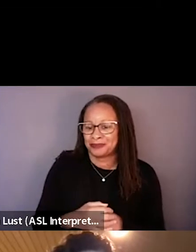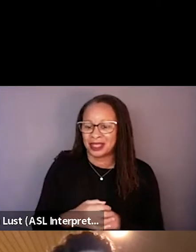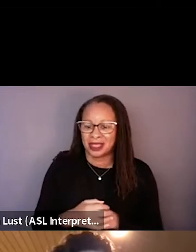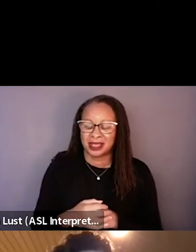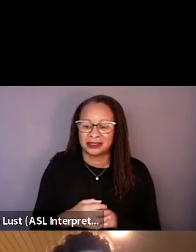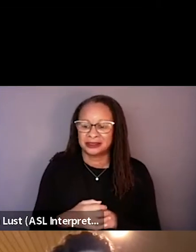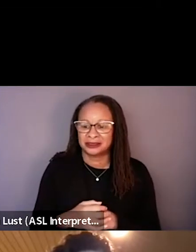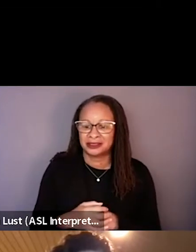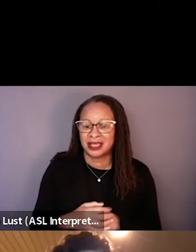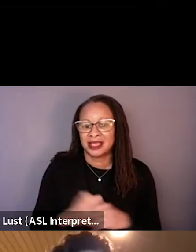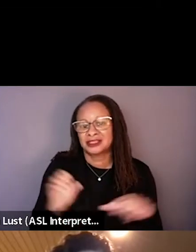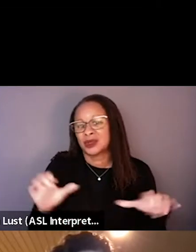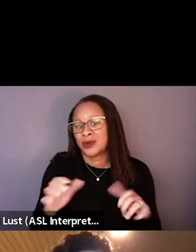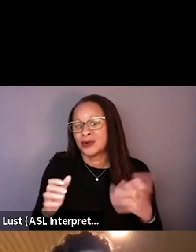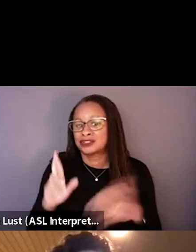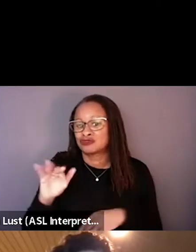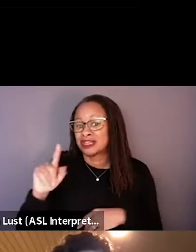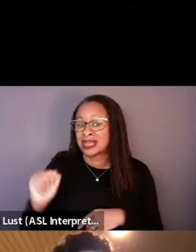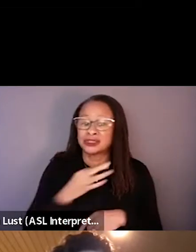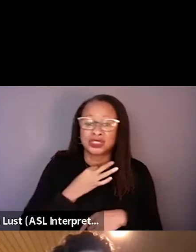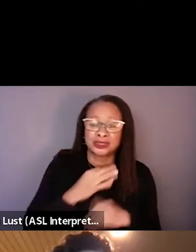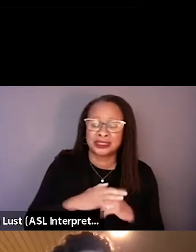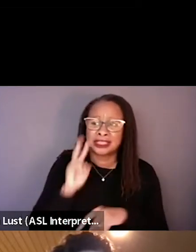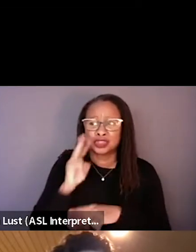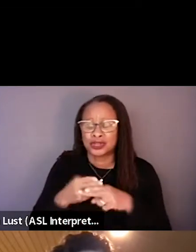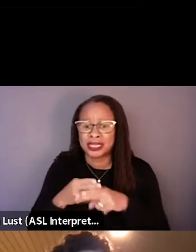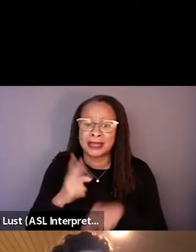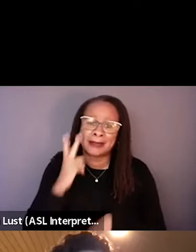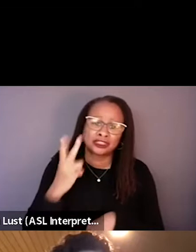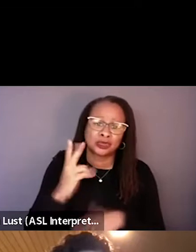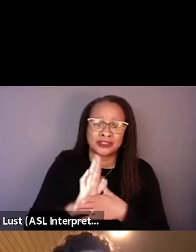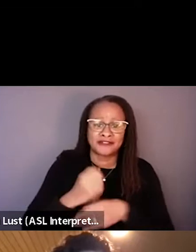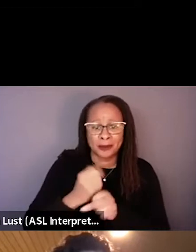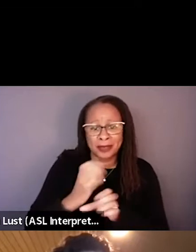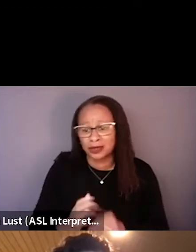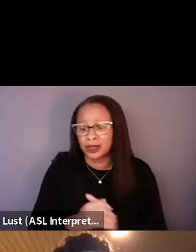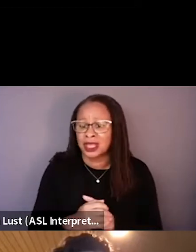So I did my own research, I googled her name and I saw that she's a filmmaker and she looked cool.